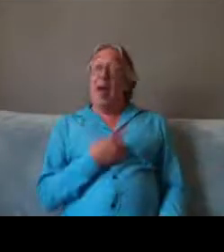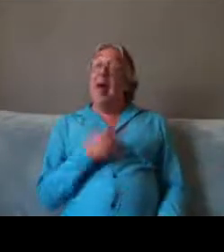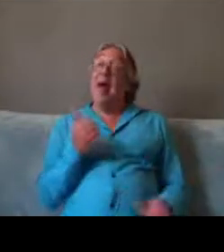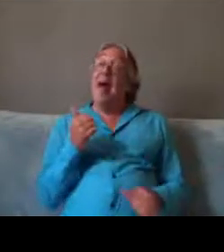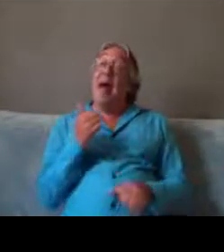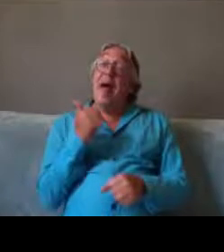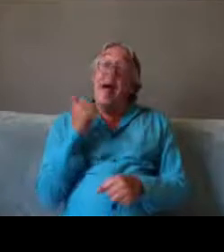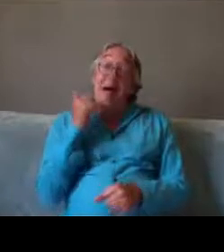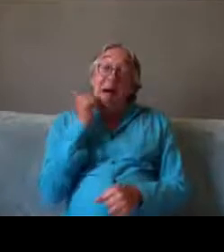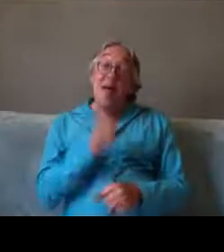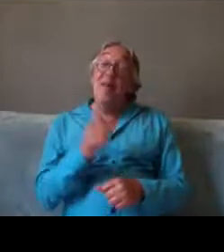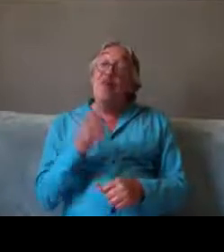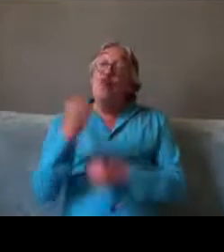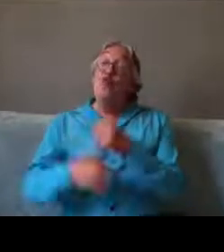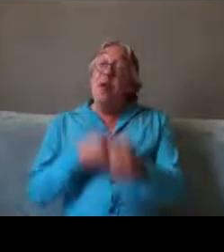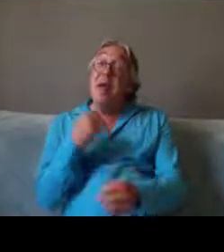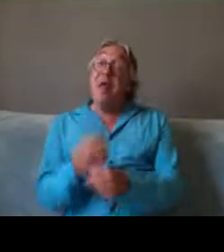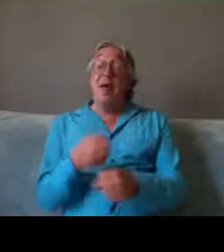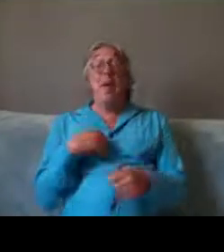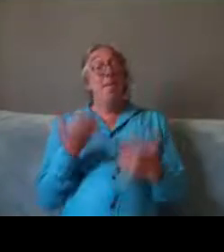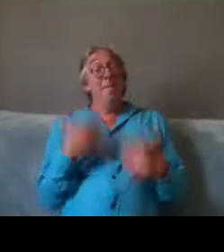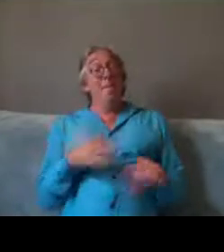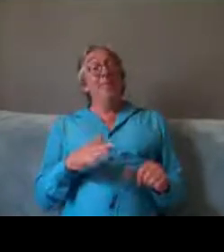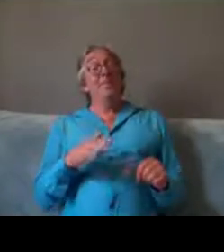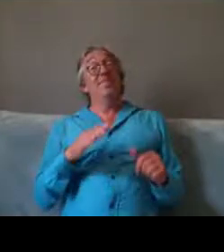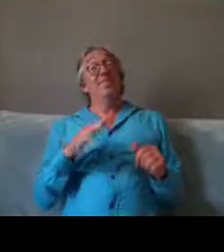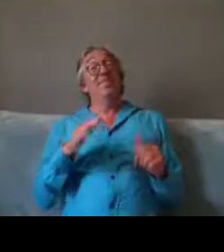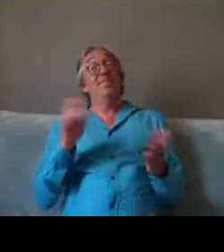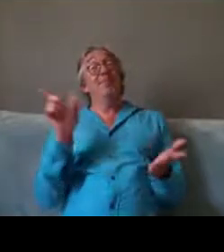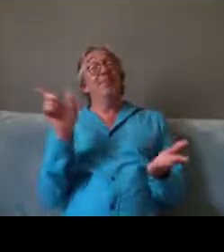We'll mention it more in detail later.